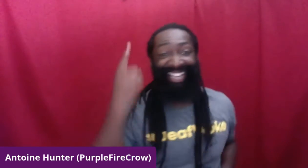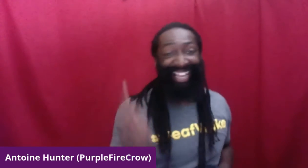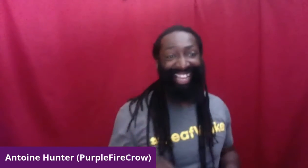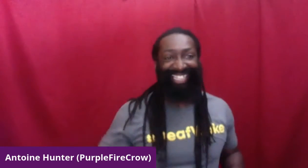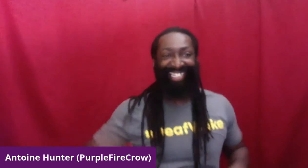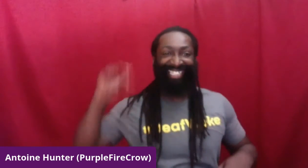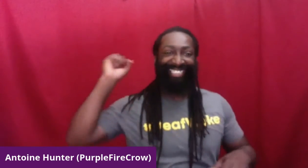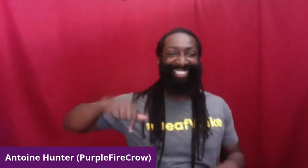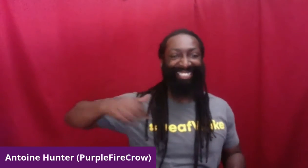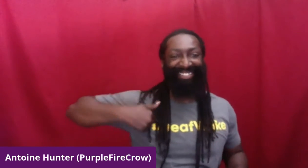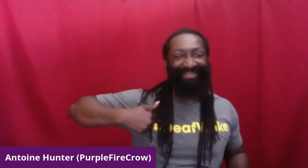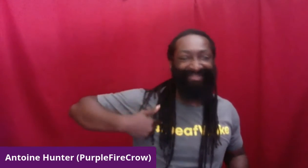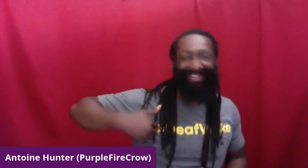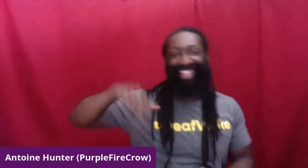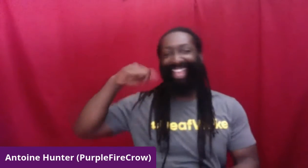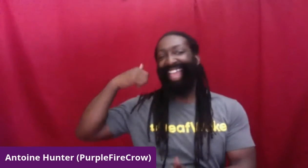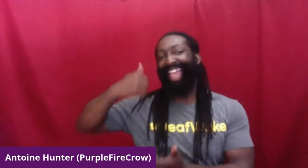Hello, hello everyone.